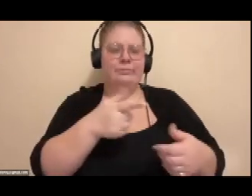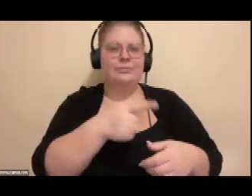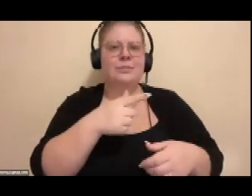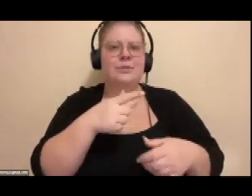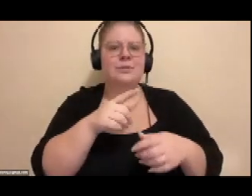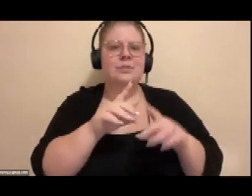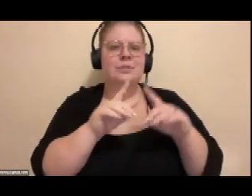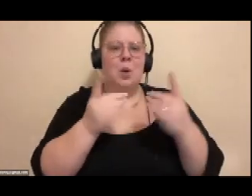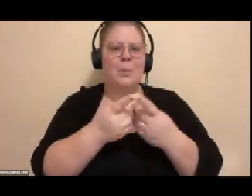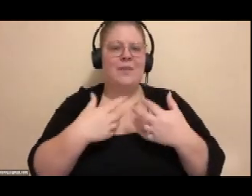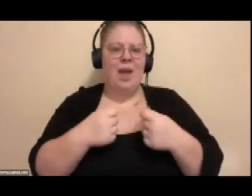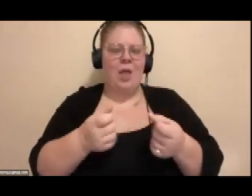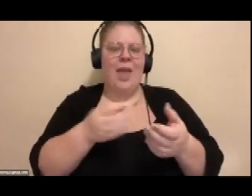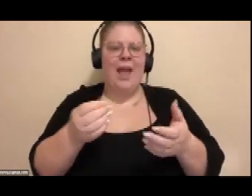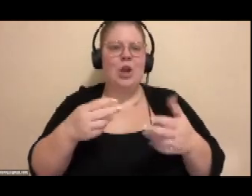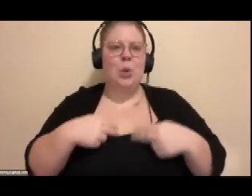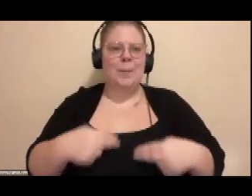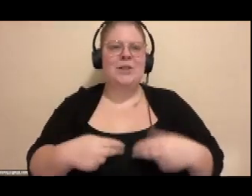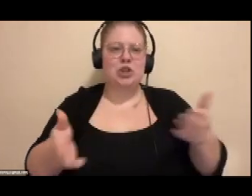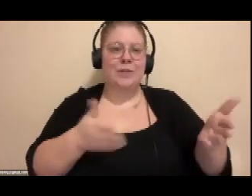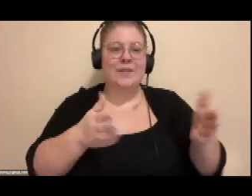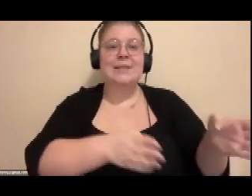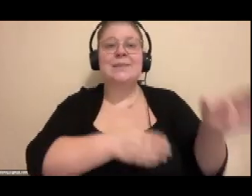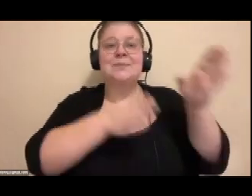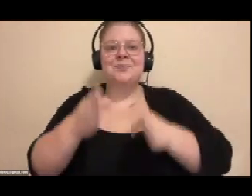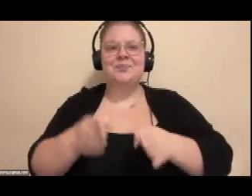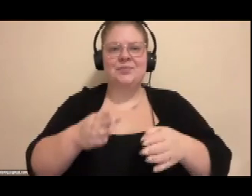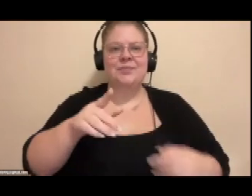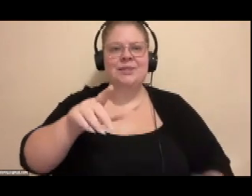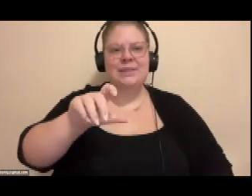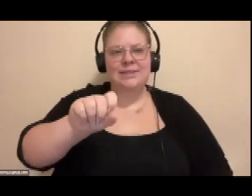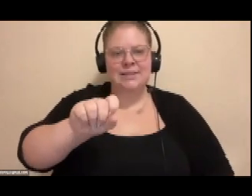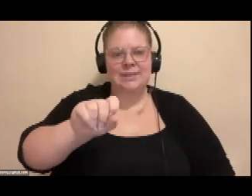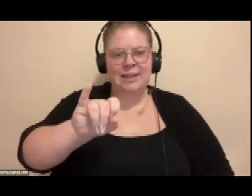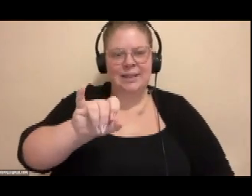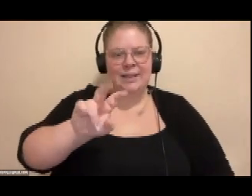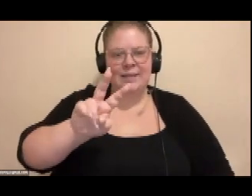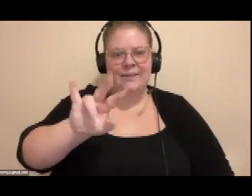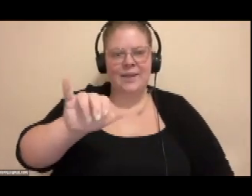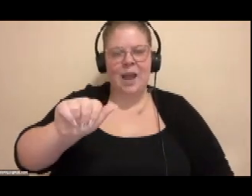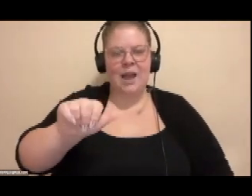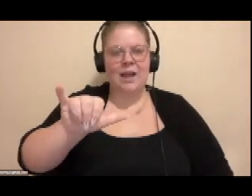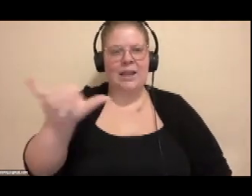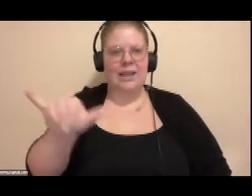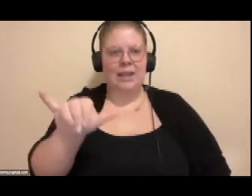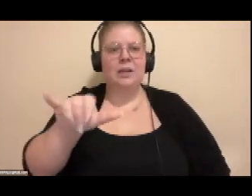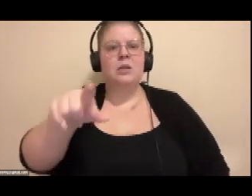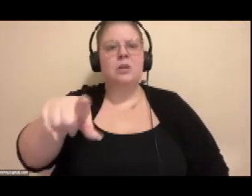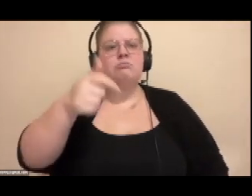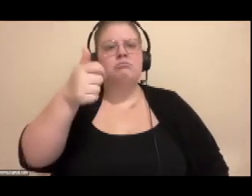And next we have Silvia Yee, senior staff attorney at